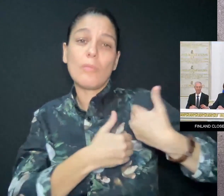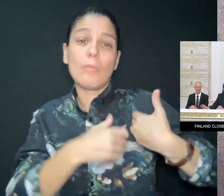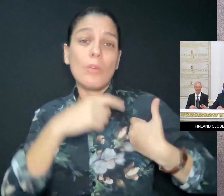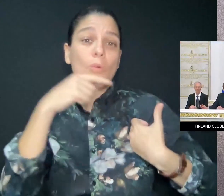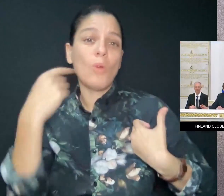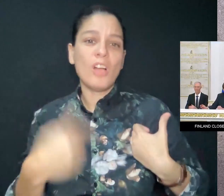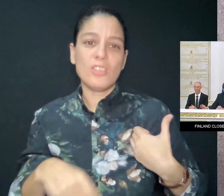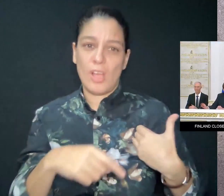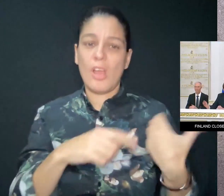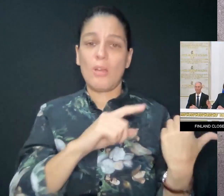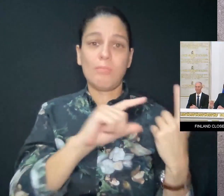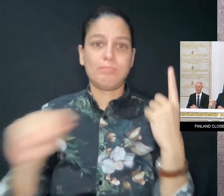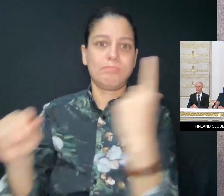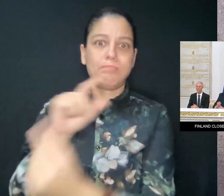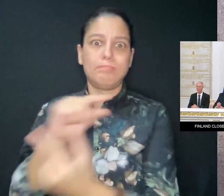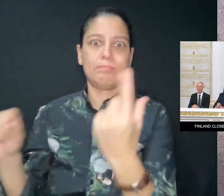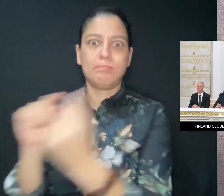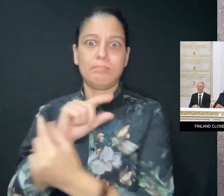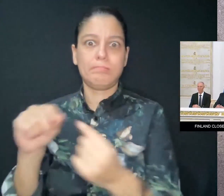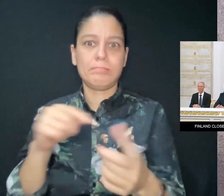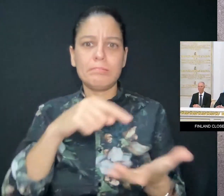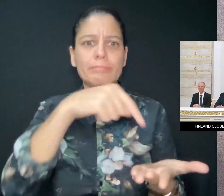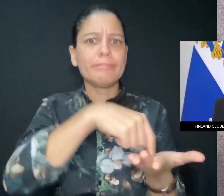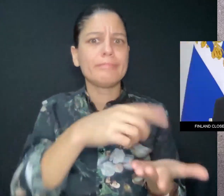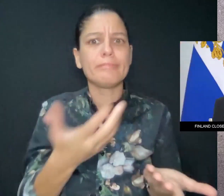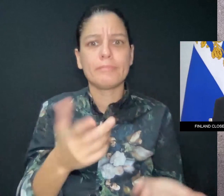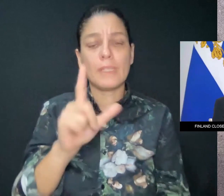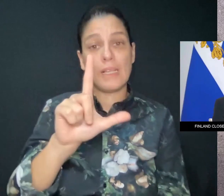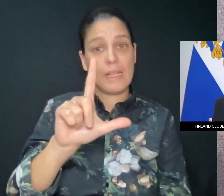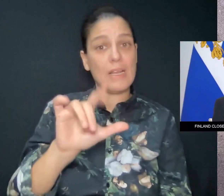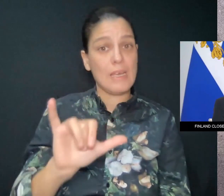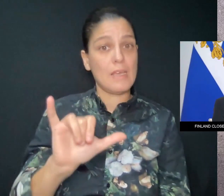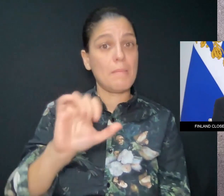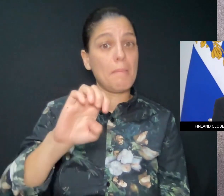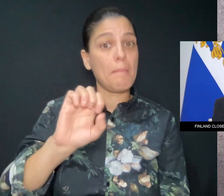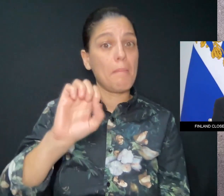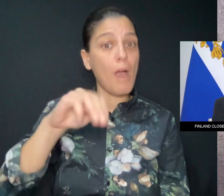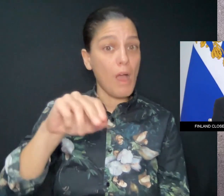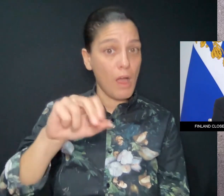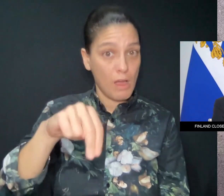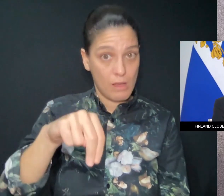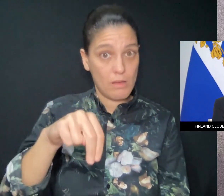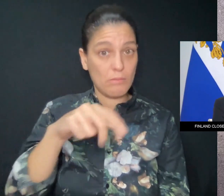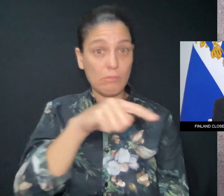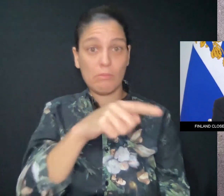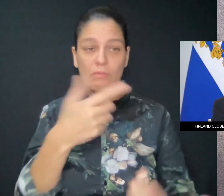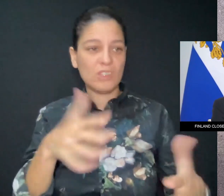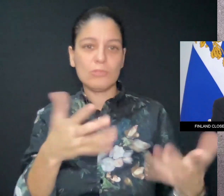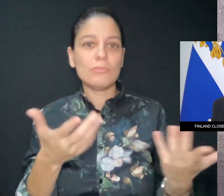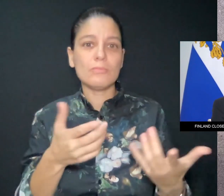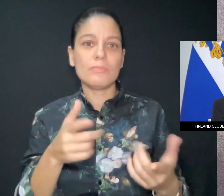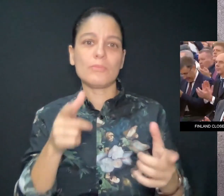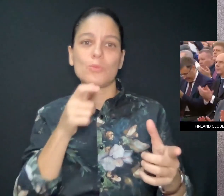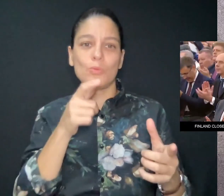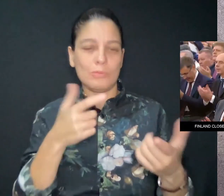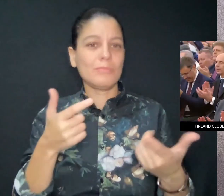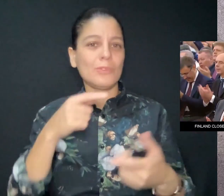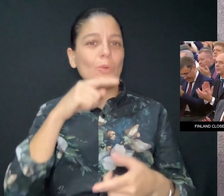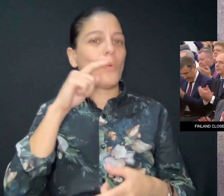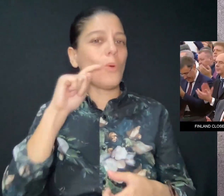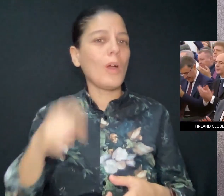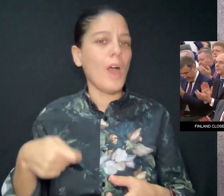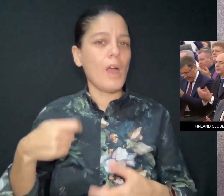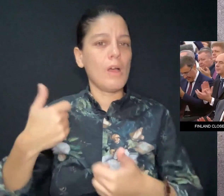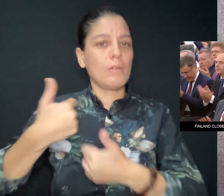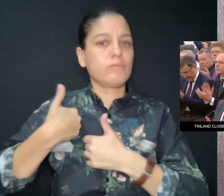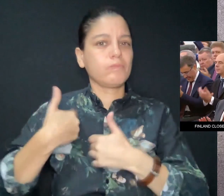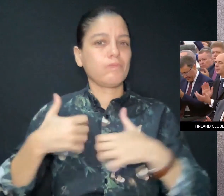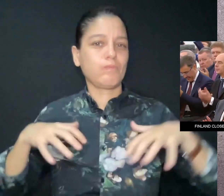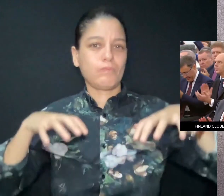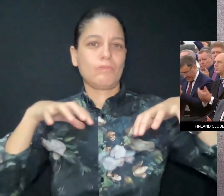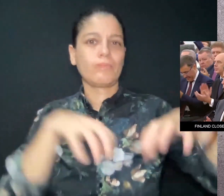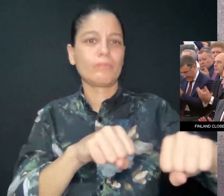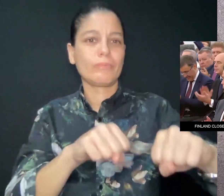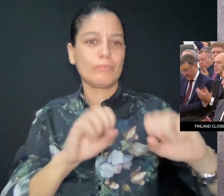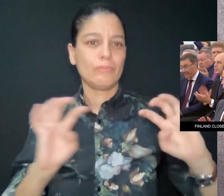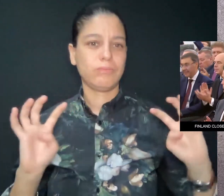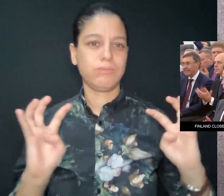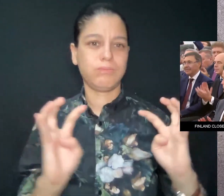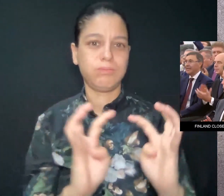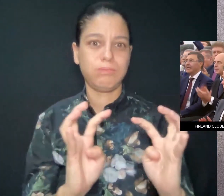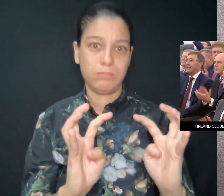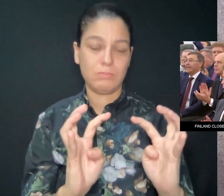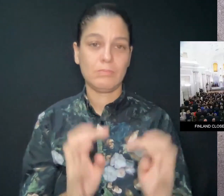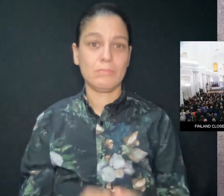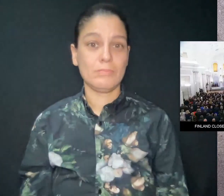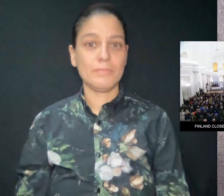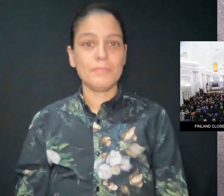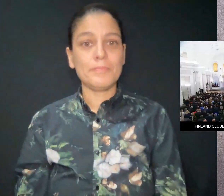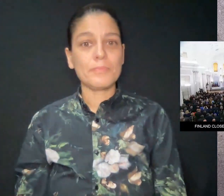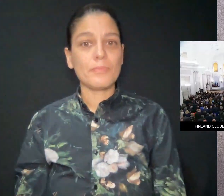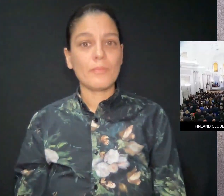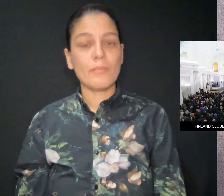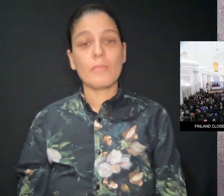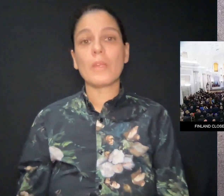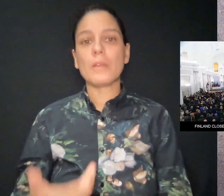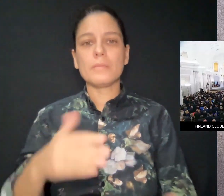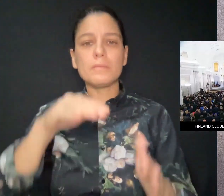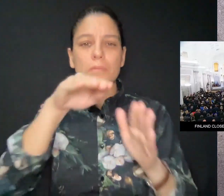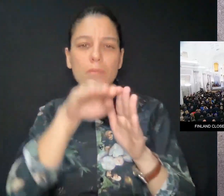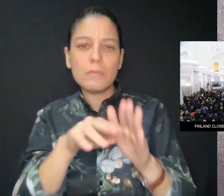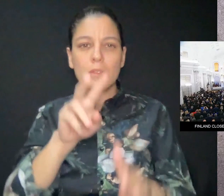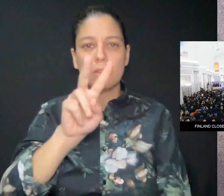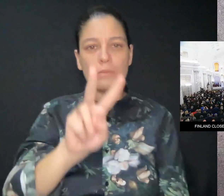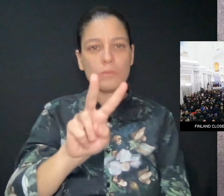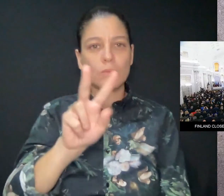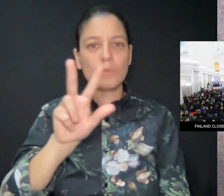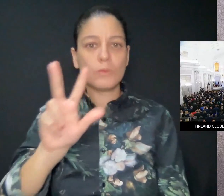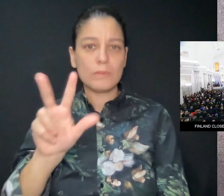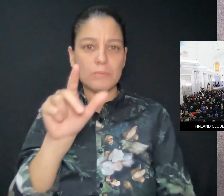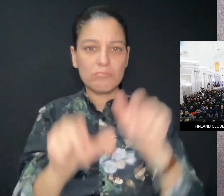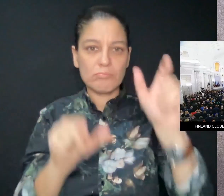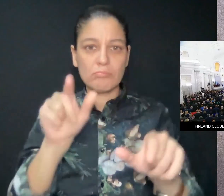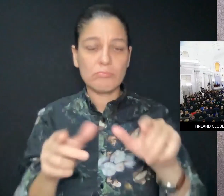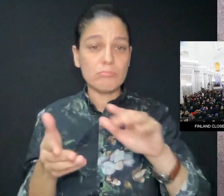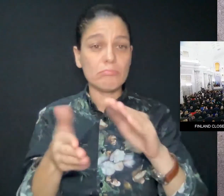after being surrounded by Ukrainian forces